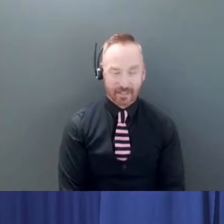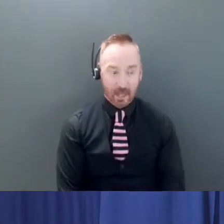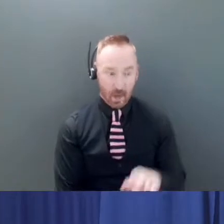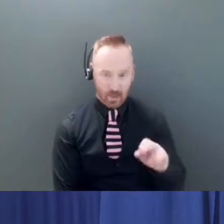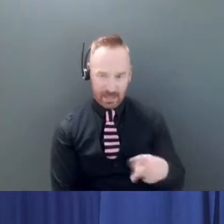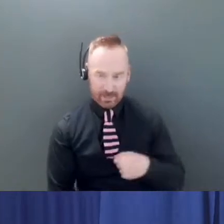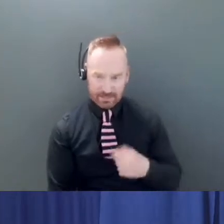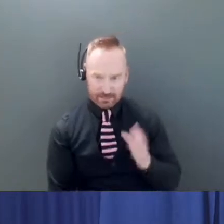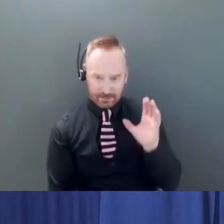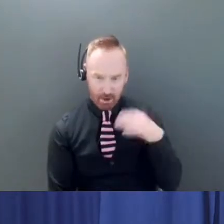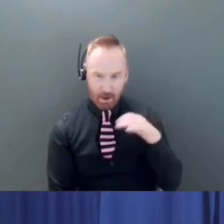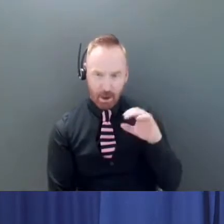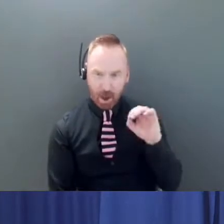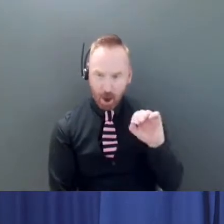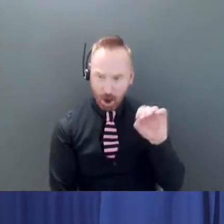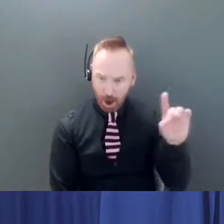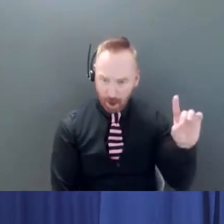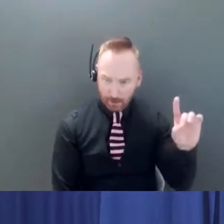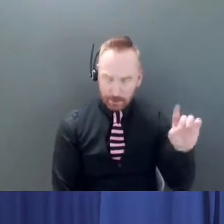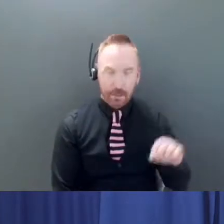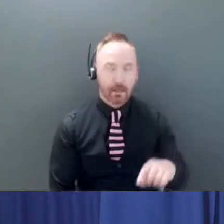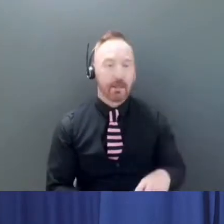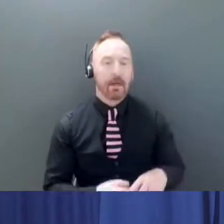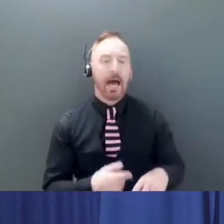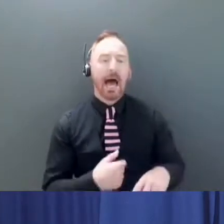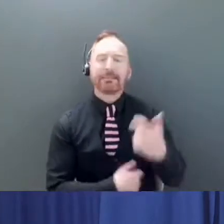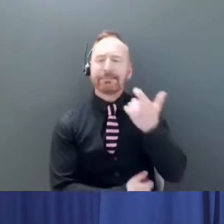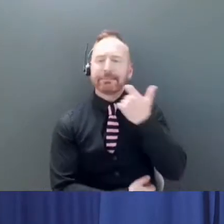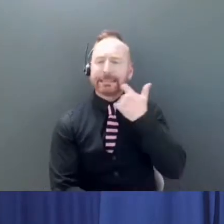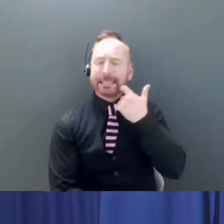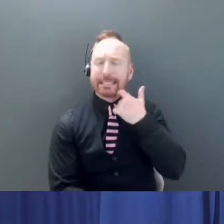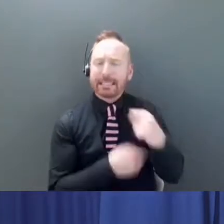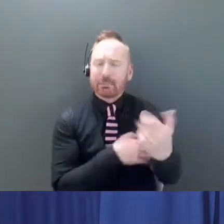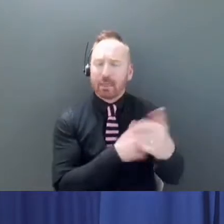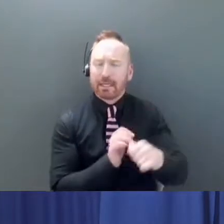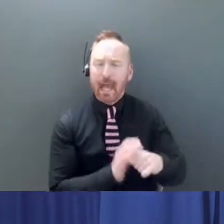it. Okay. This is just an odd one. I was listening to some news this morning and they were